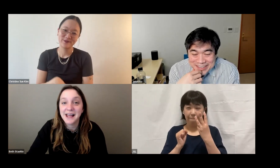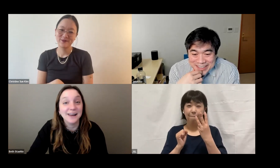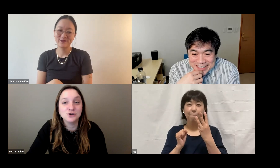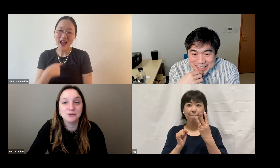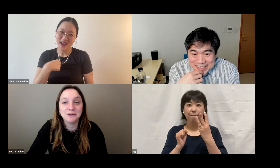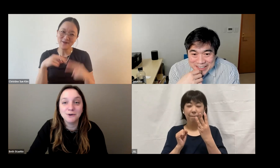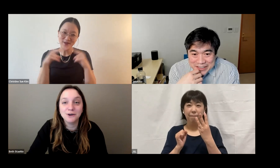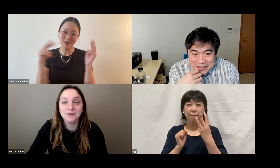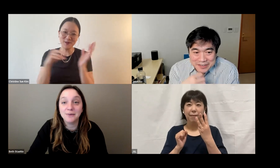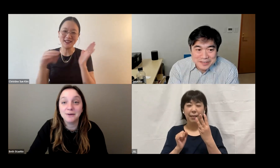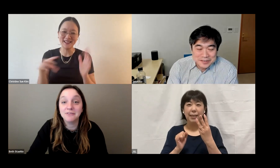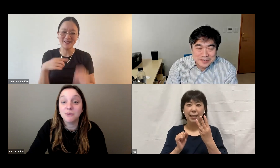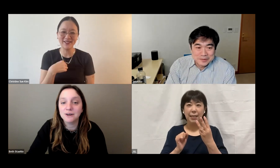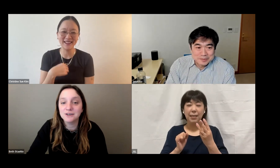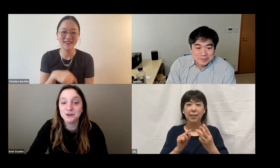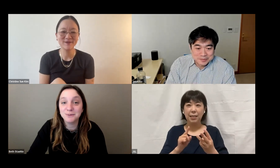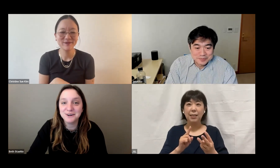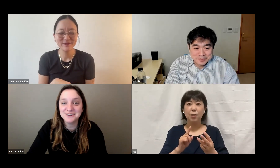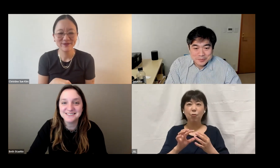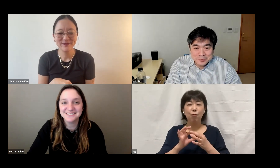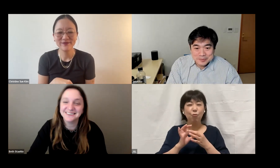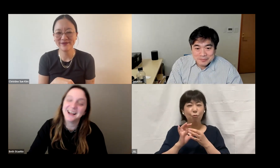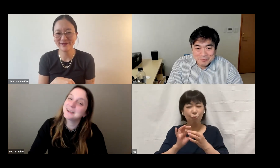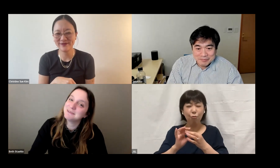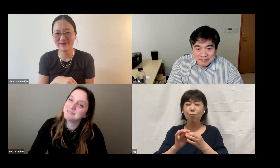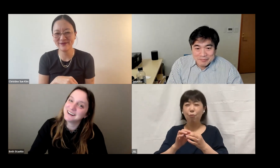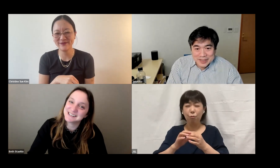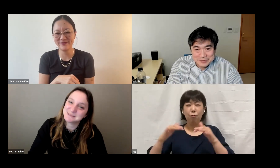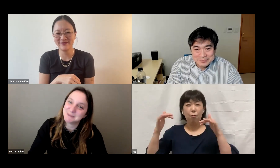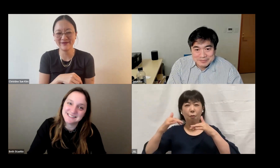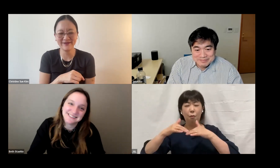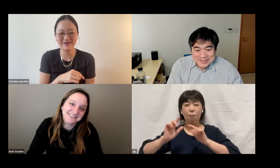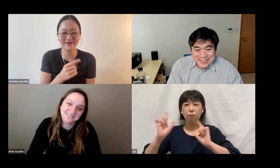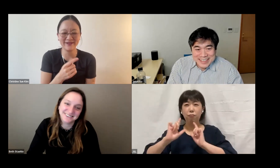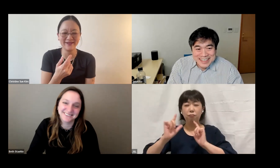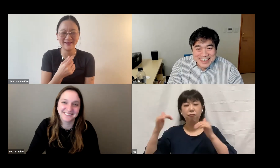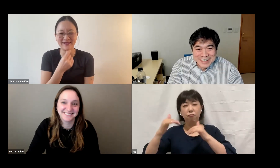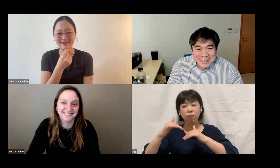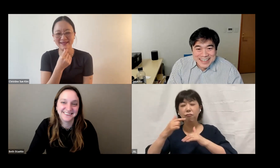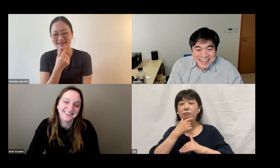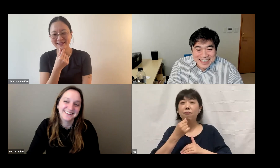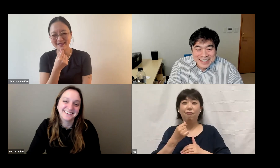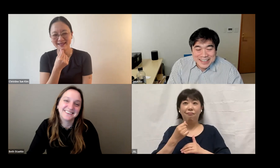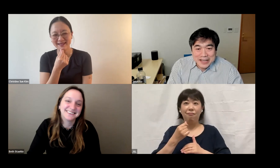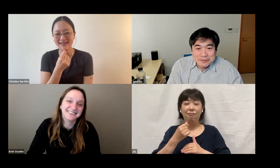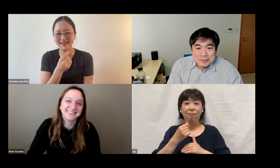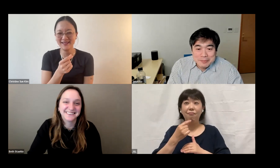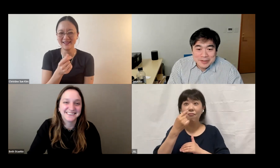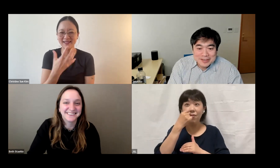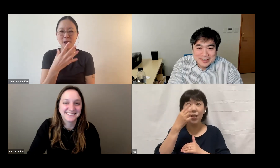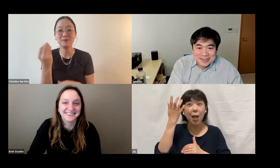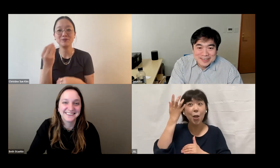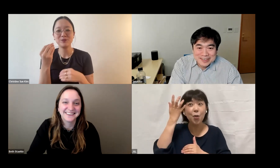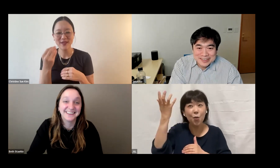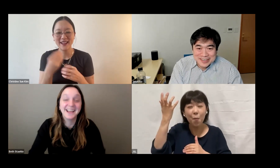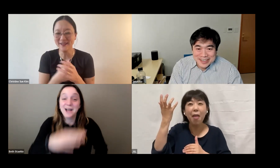In the dream world, I would have four interpreters. I can be very expensive, but thing I remember. I remember…